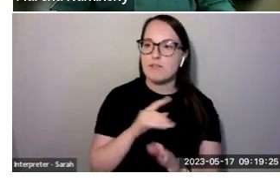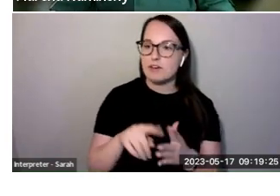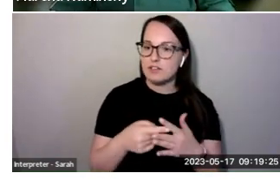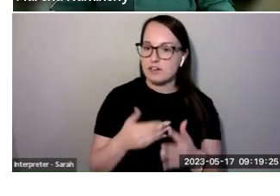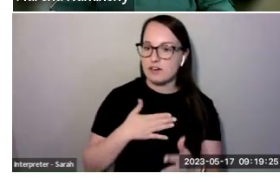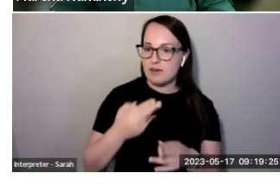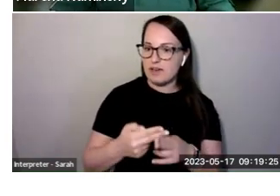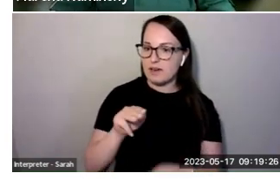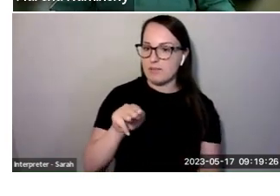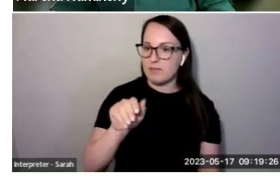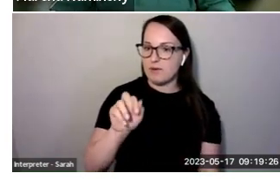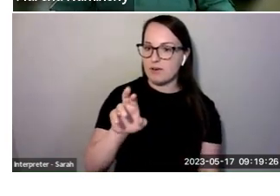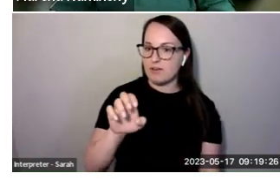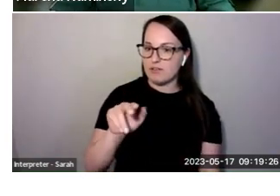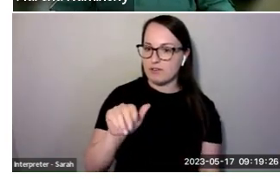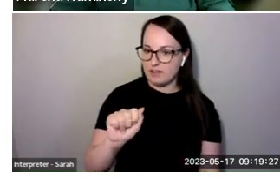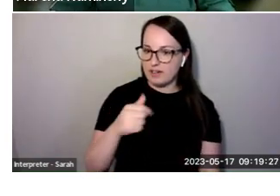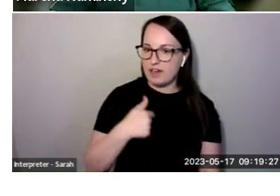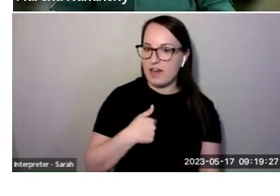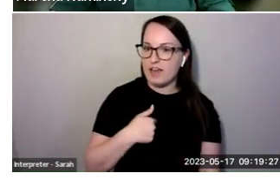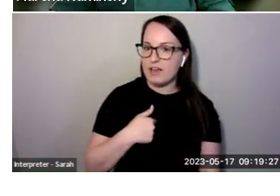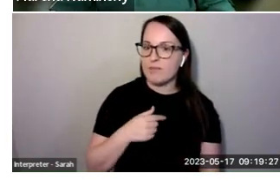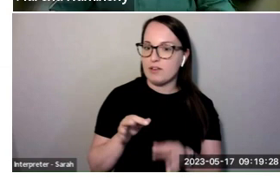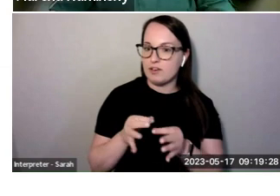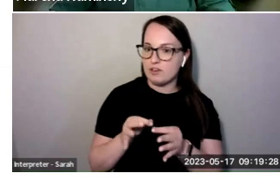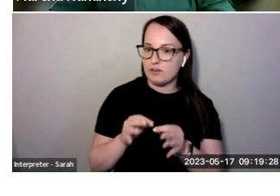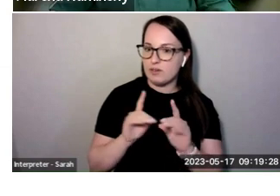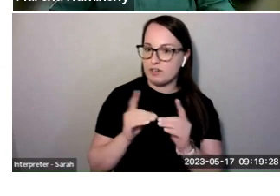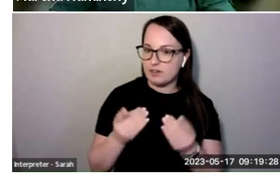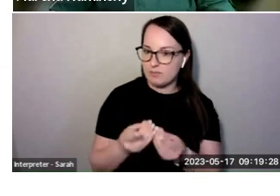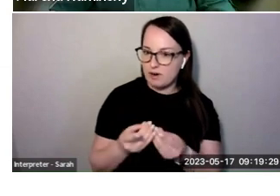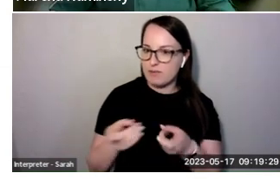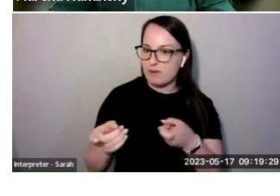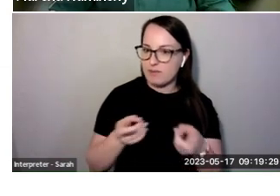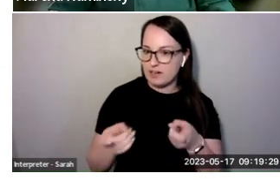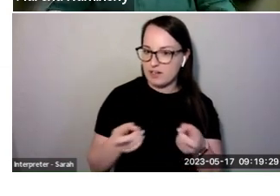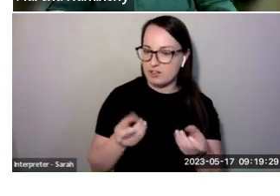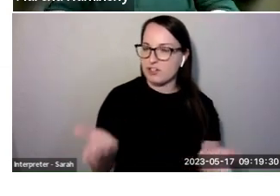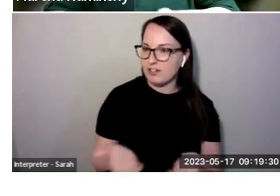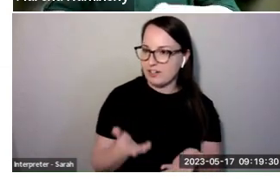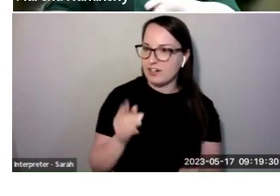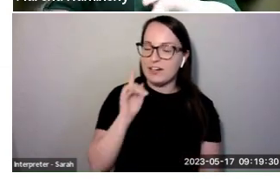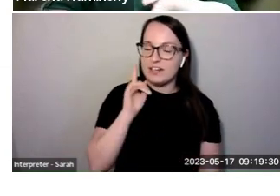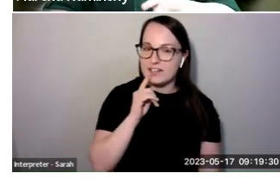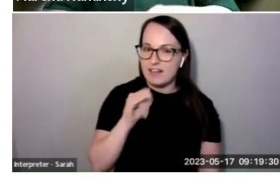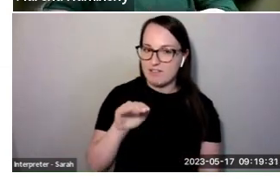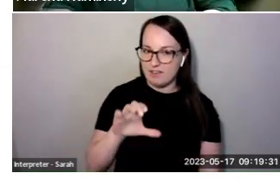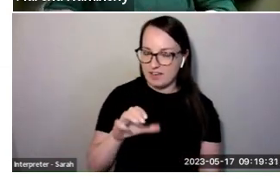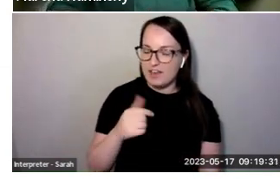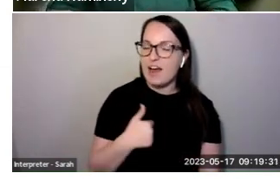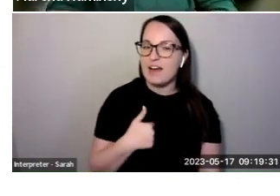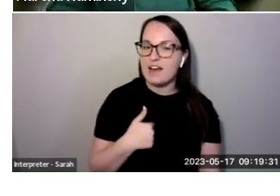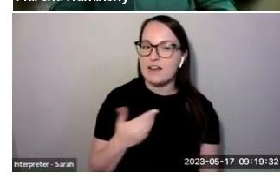Marena: Thanks, Natalie. Before I start, my name is Marena. I'm the interpreting department